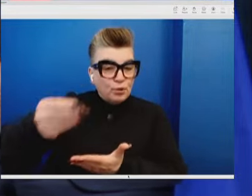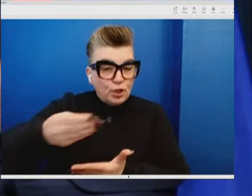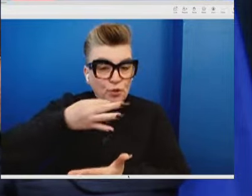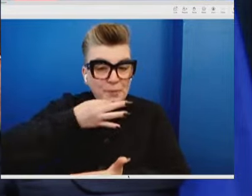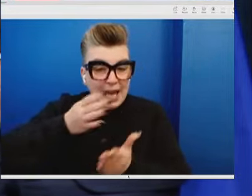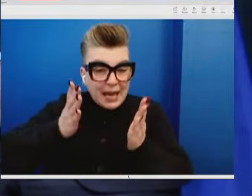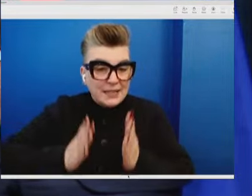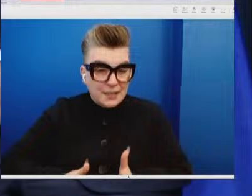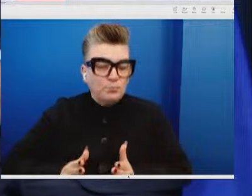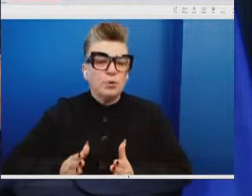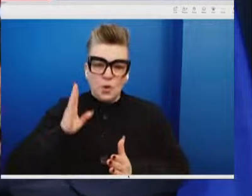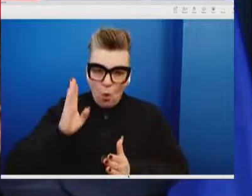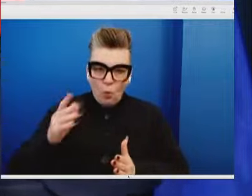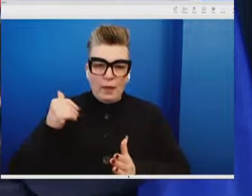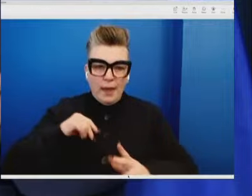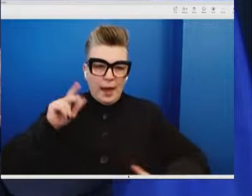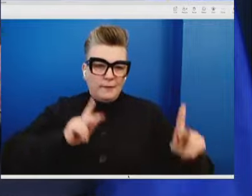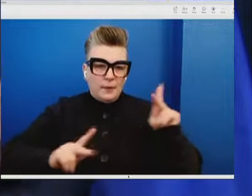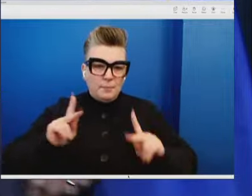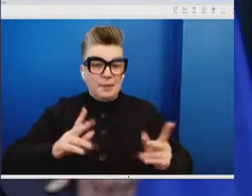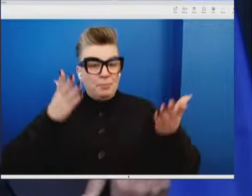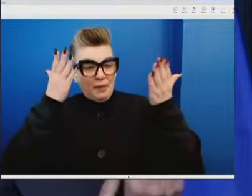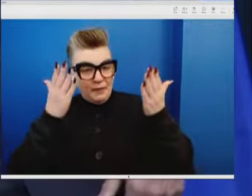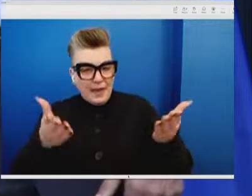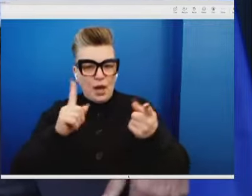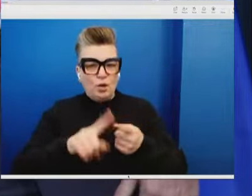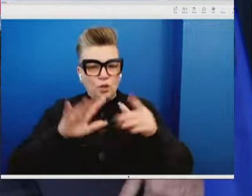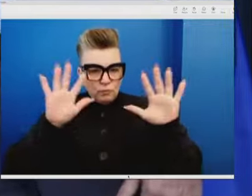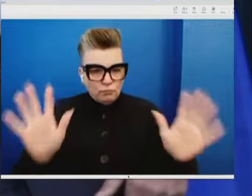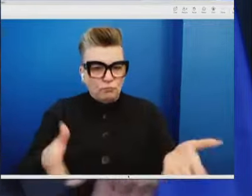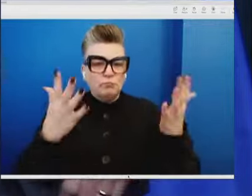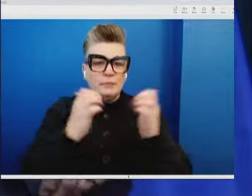implement these solutions, whether it's our solution or some other solution.